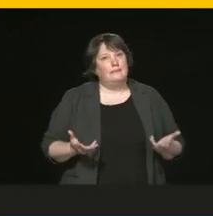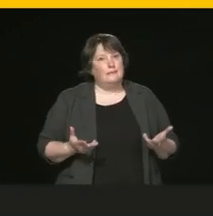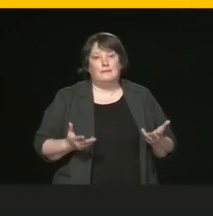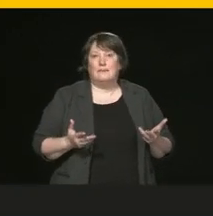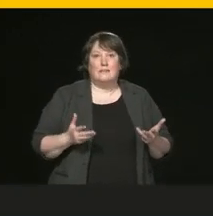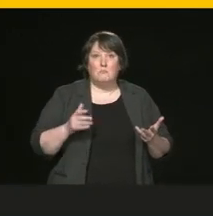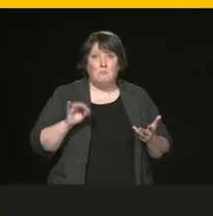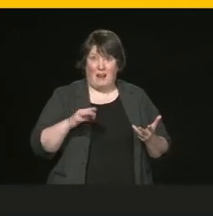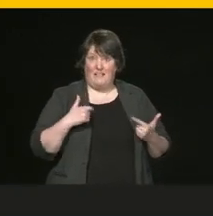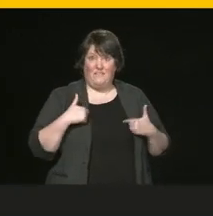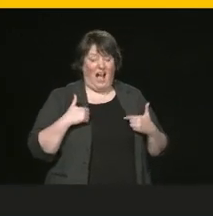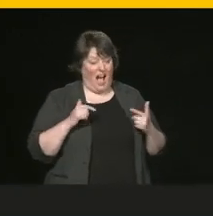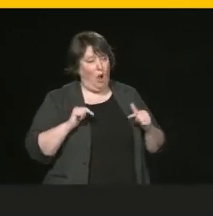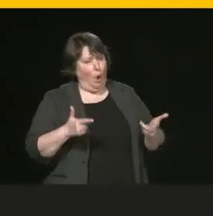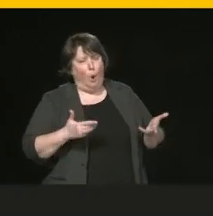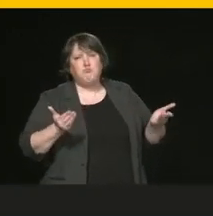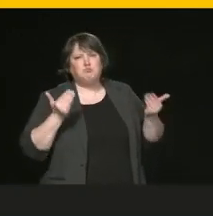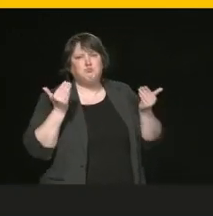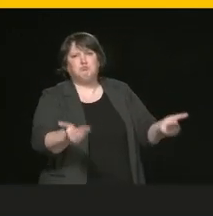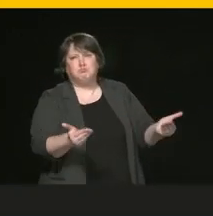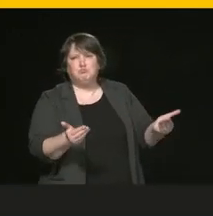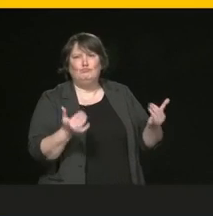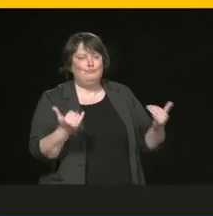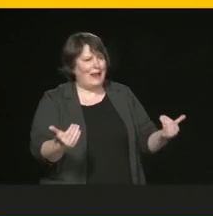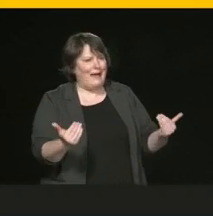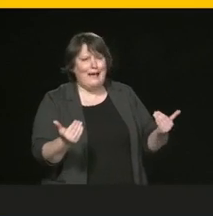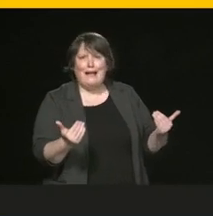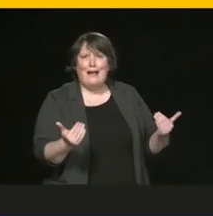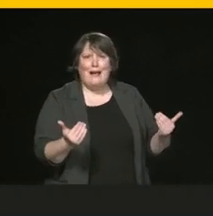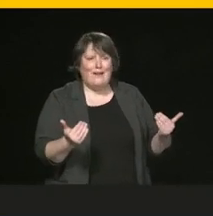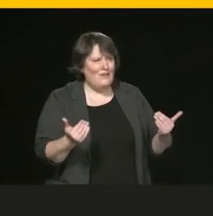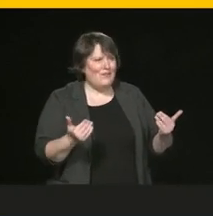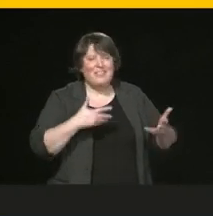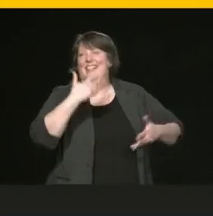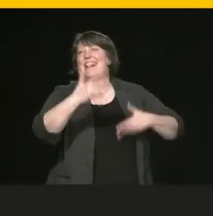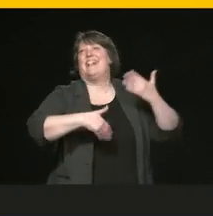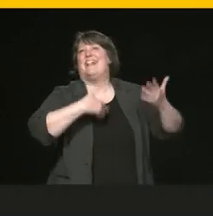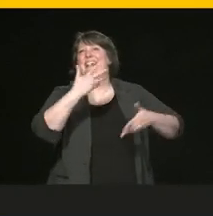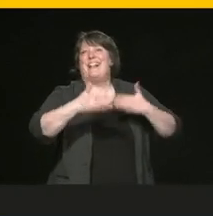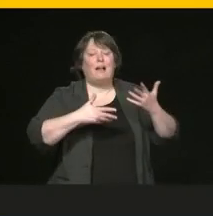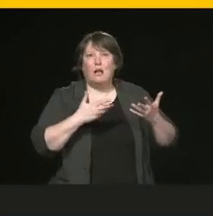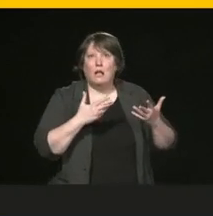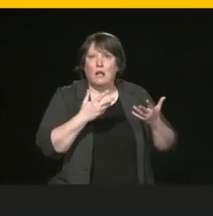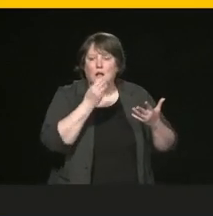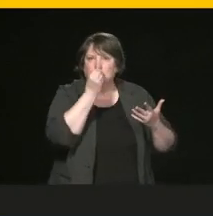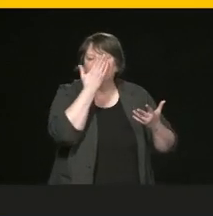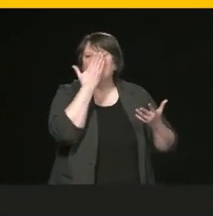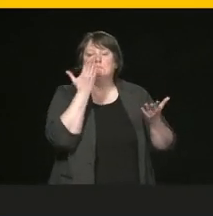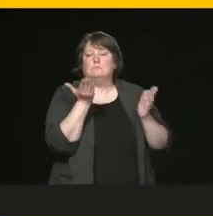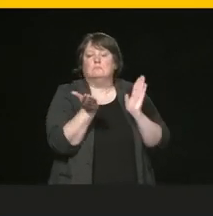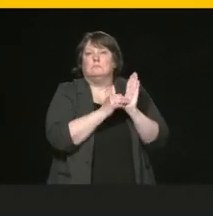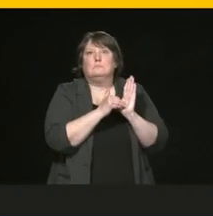KICKSTART OUR ECONOMY AGAIN. THE REALITY IS THAT IF WE START